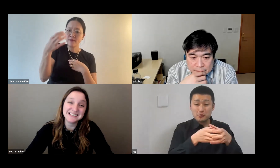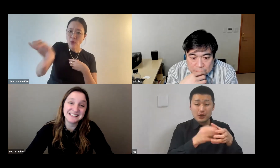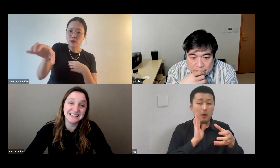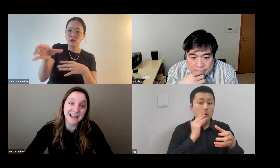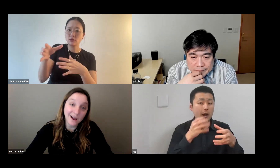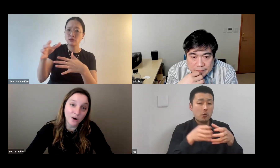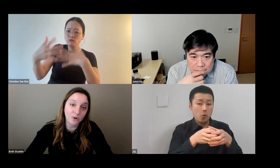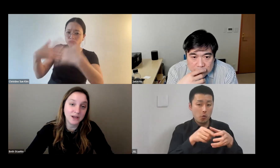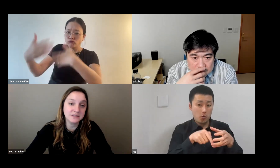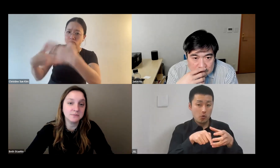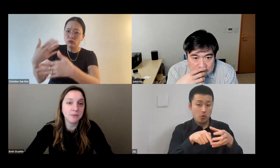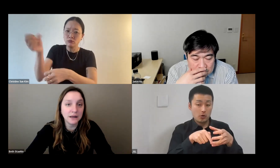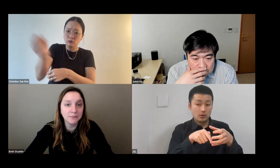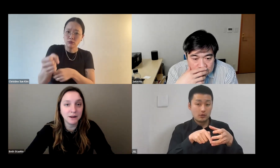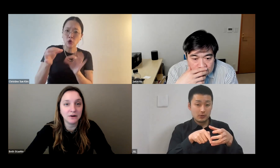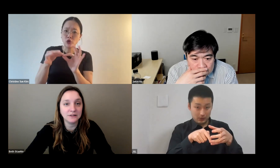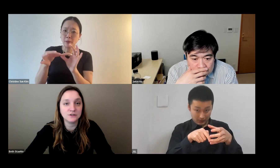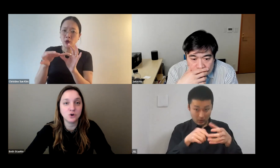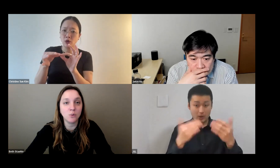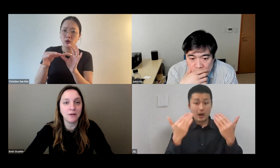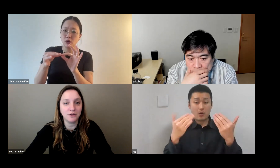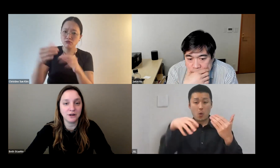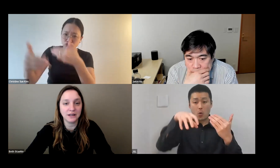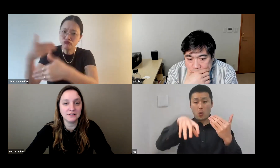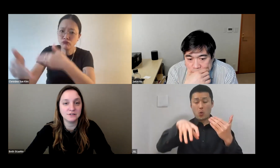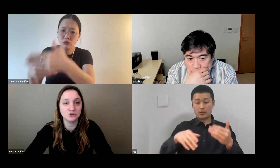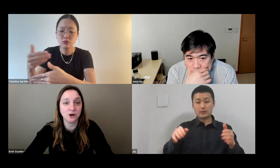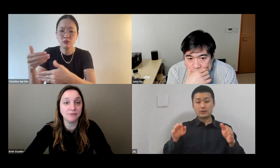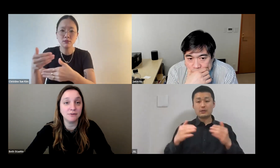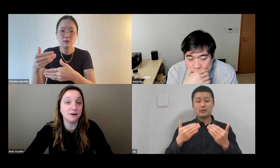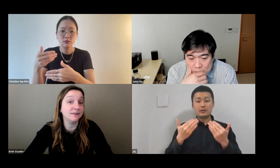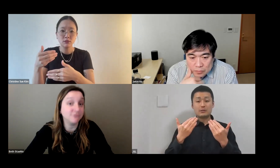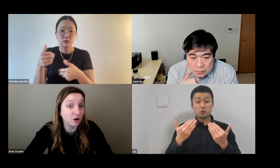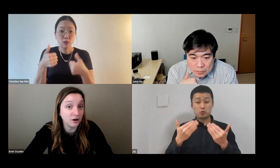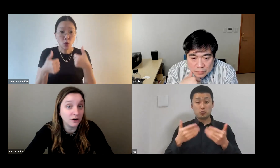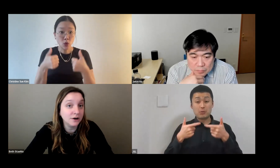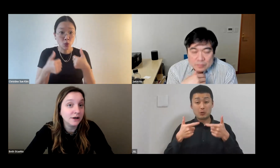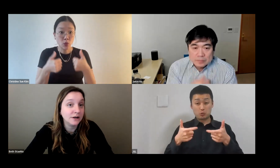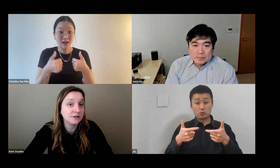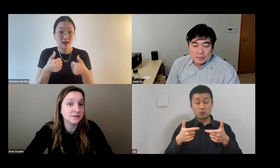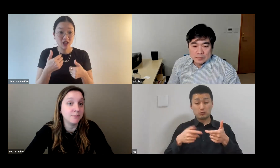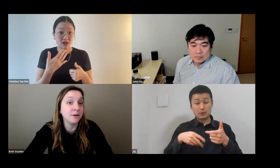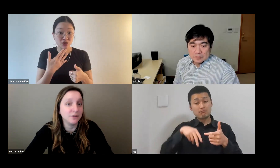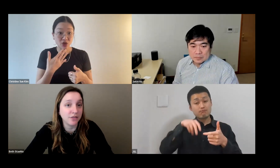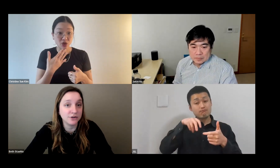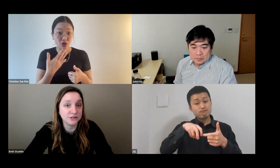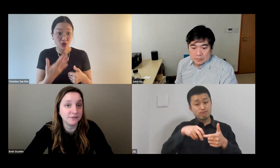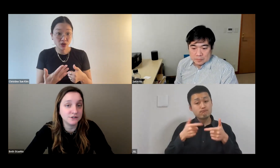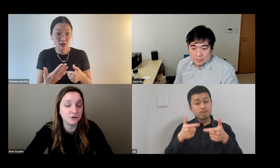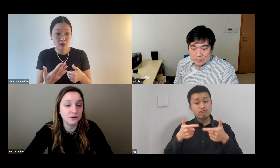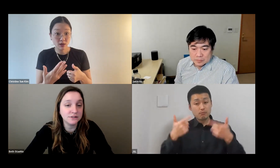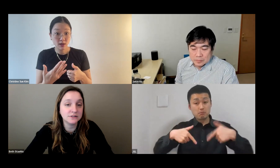see now is many parents don’t want their kids to travel very far to be with other deaf students.